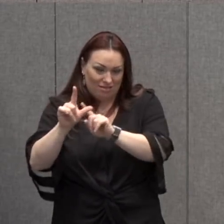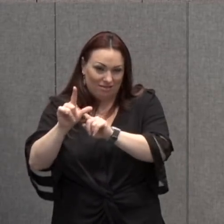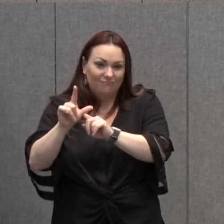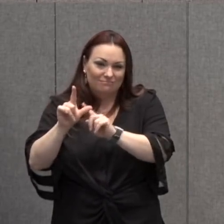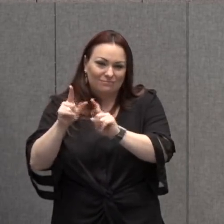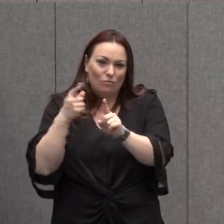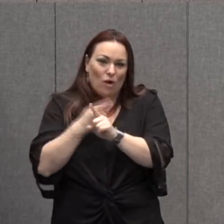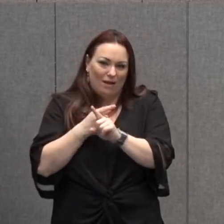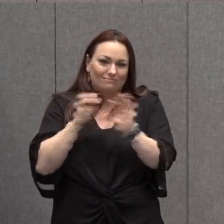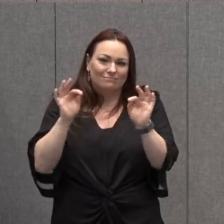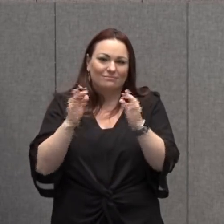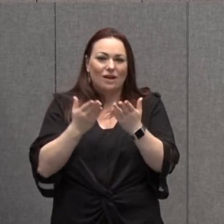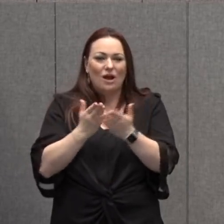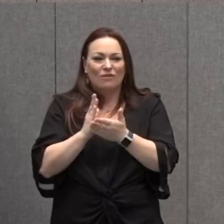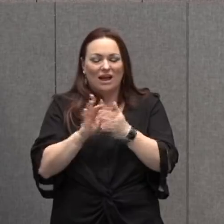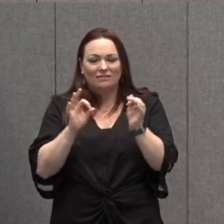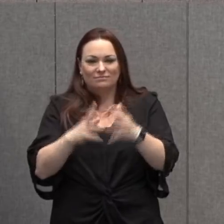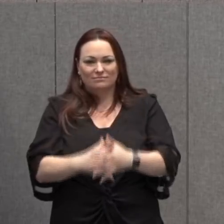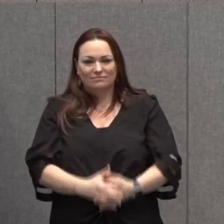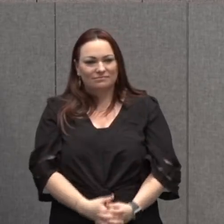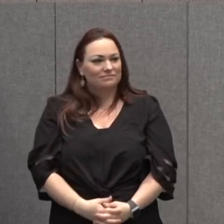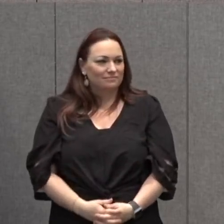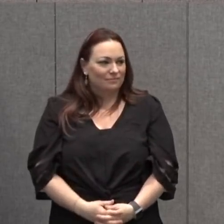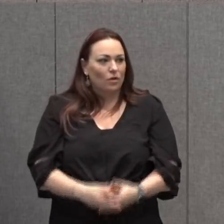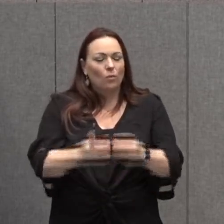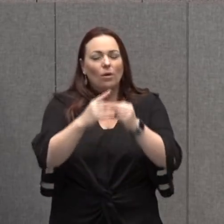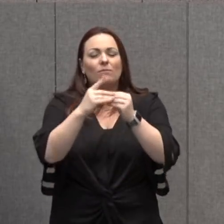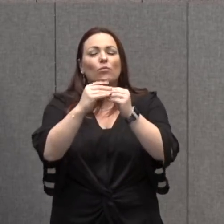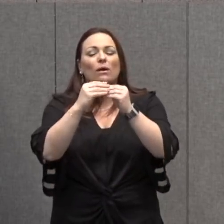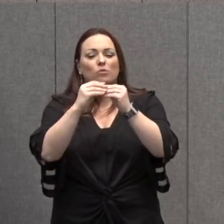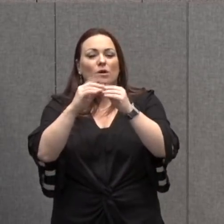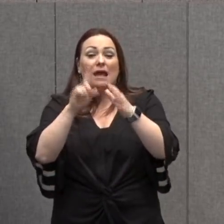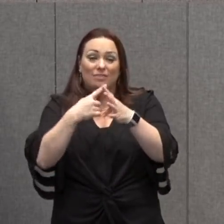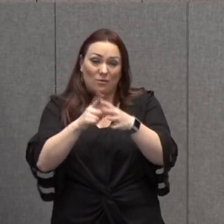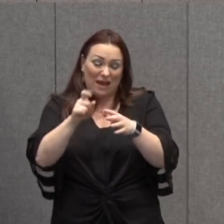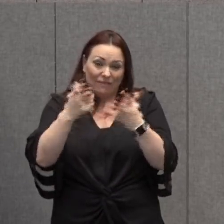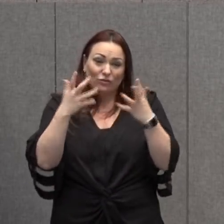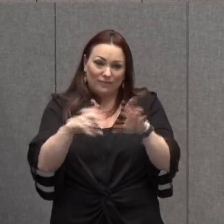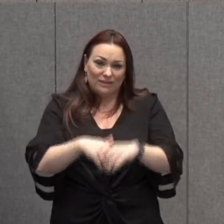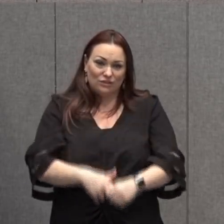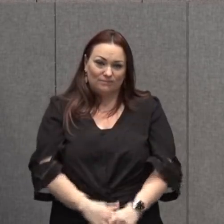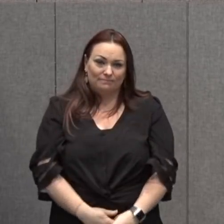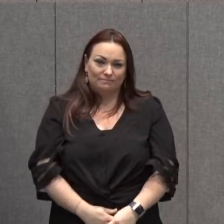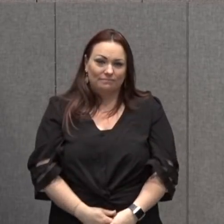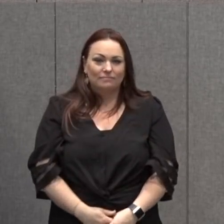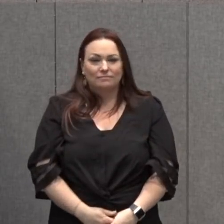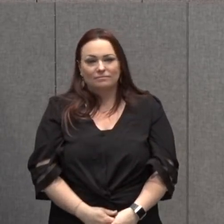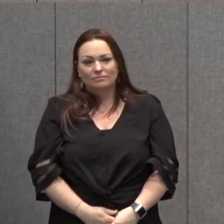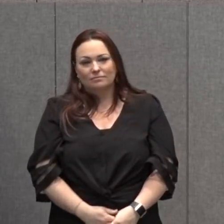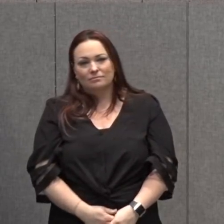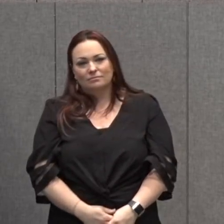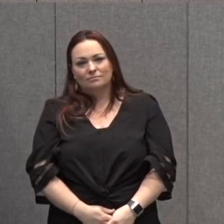All right, okay one more, you're gonna get one more, and then we're gonna have to go on, I think. Okay. Why did I do ball?